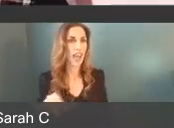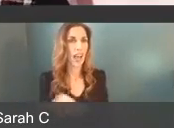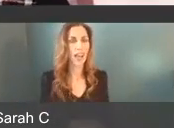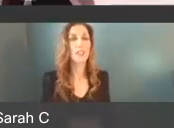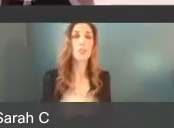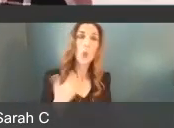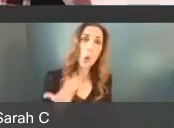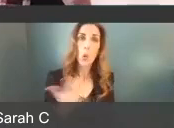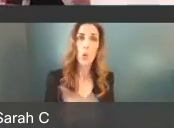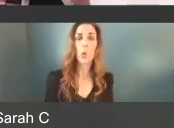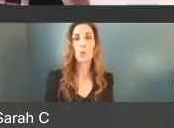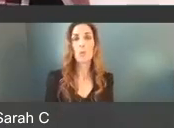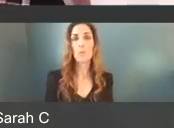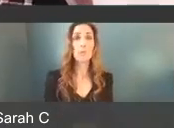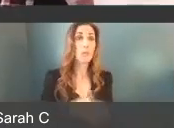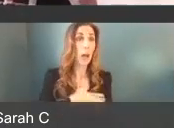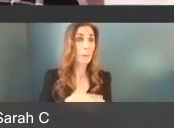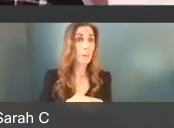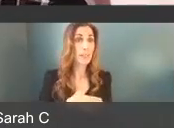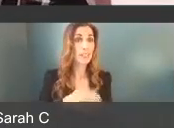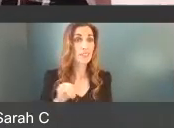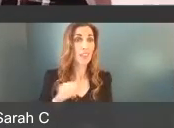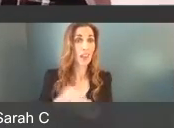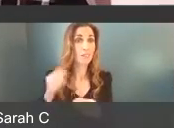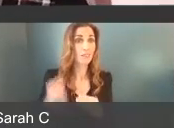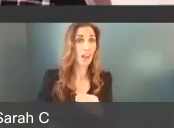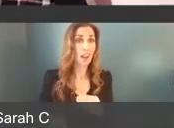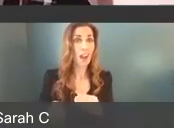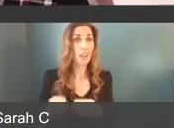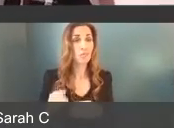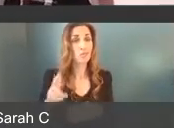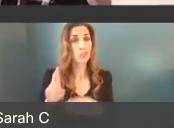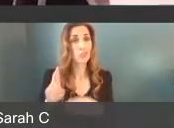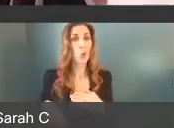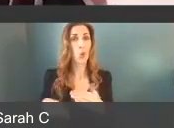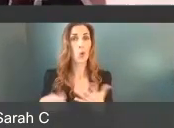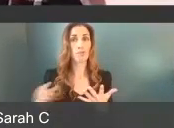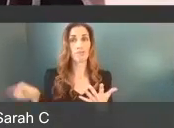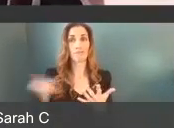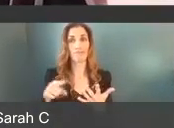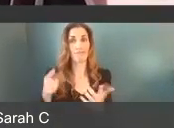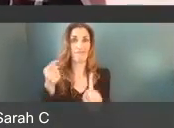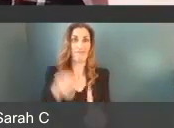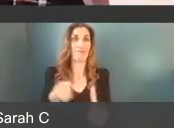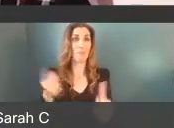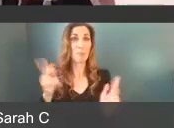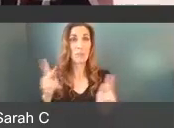pleased that this is the end result and it's what my constituents have been just demanding for weeks